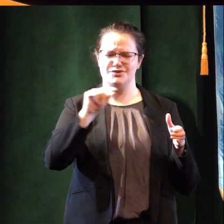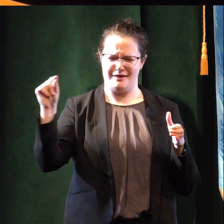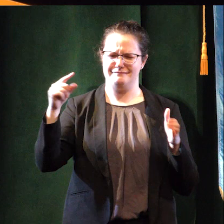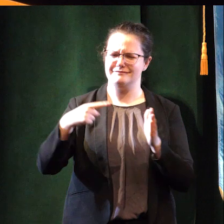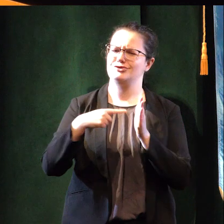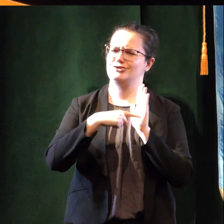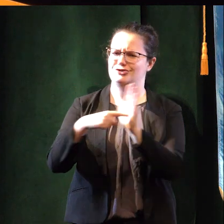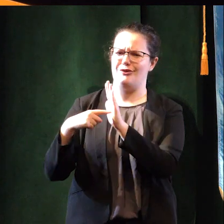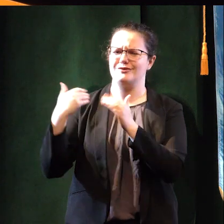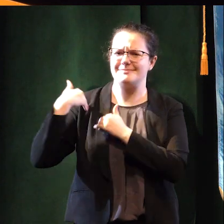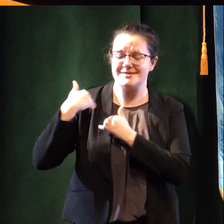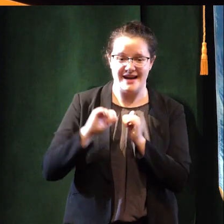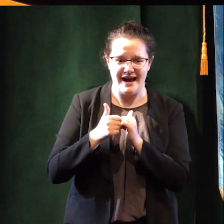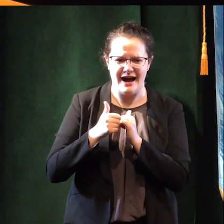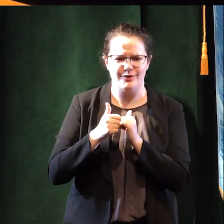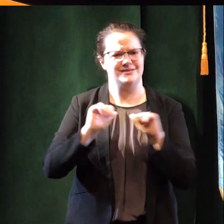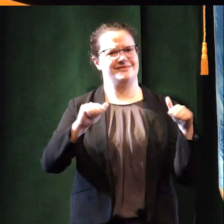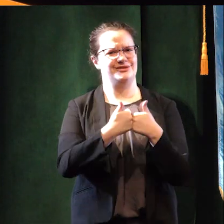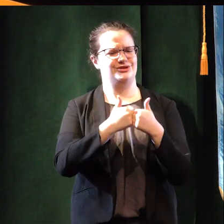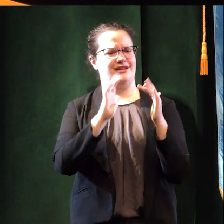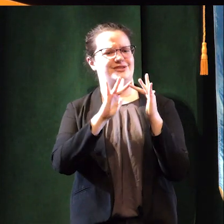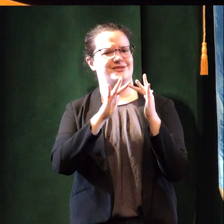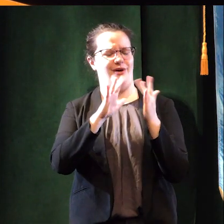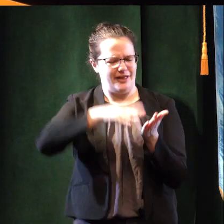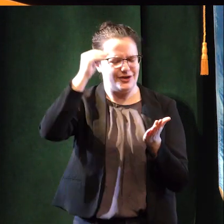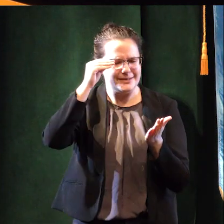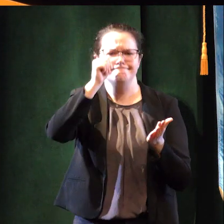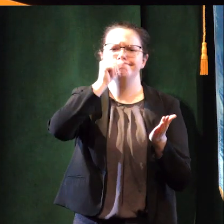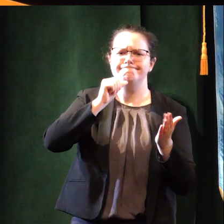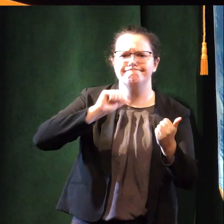challenges of learning remotely by staying the course and submitting